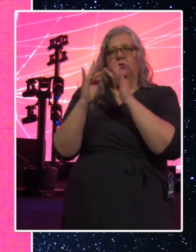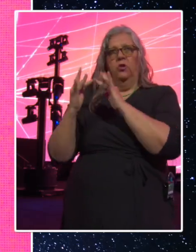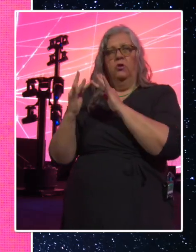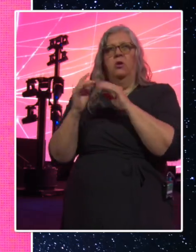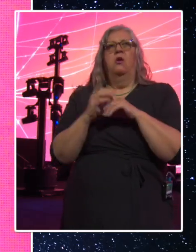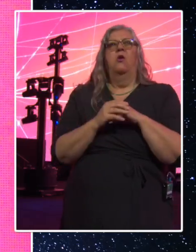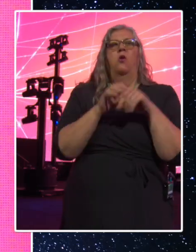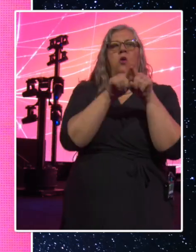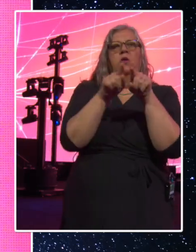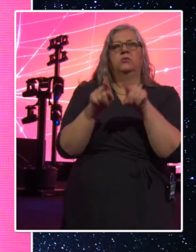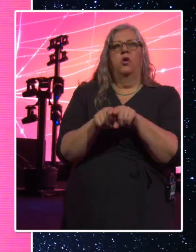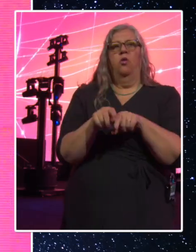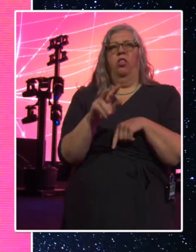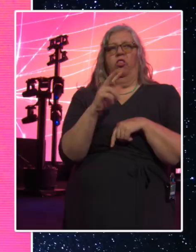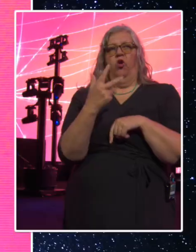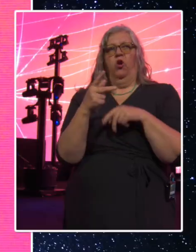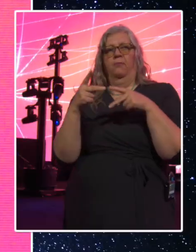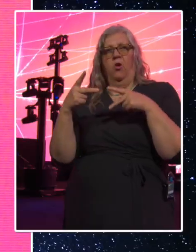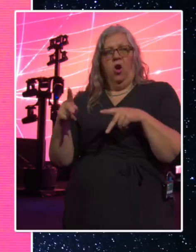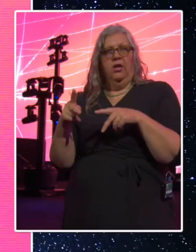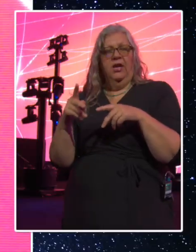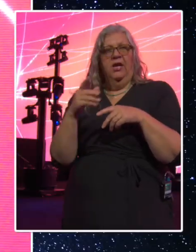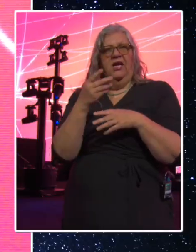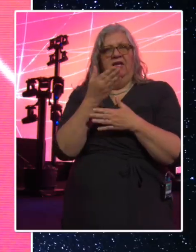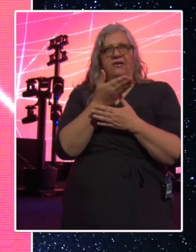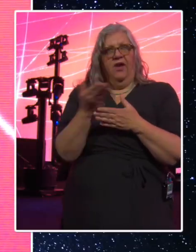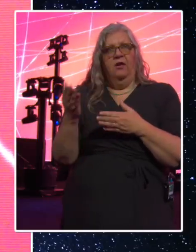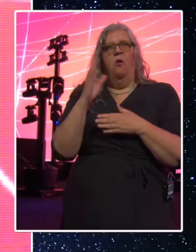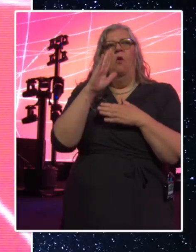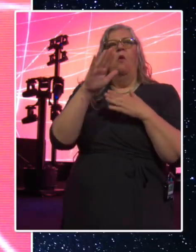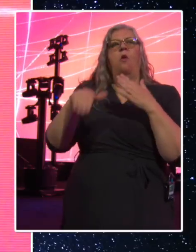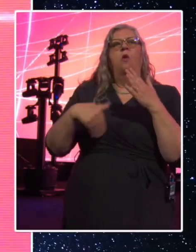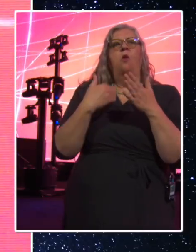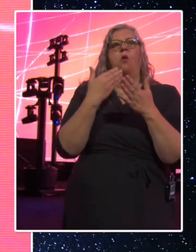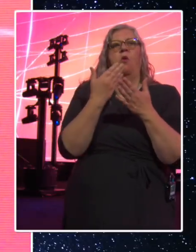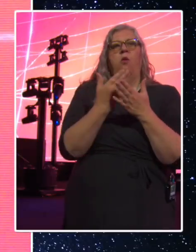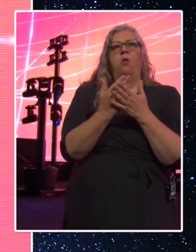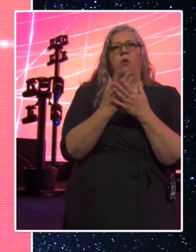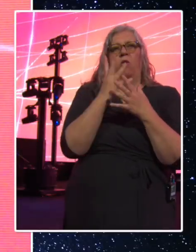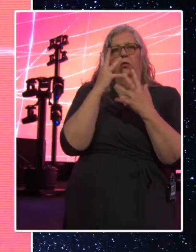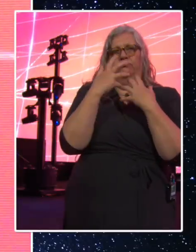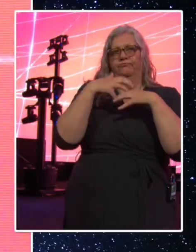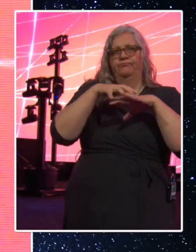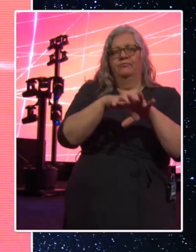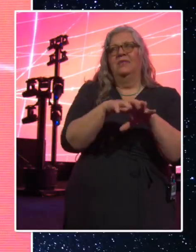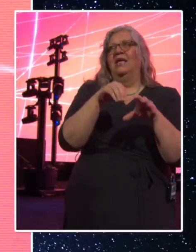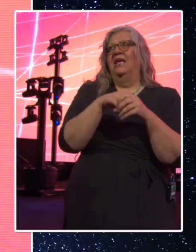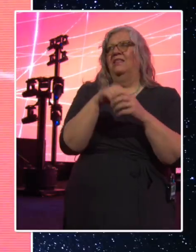as well as third-party devices, all natively within our GrreanLake cloud.